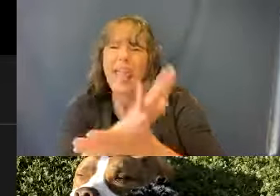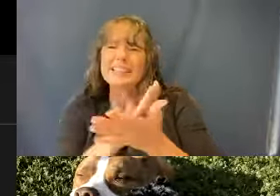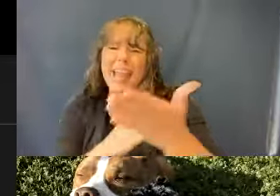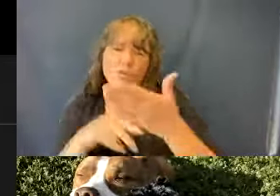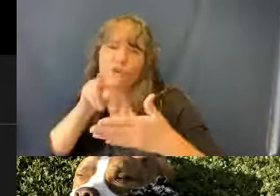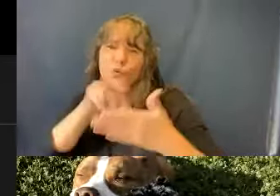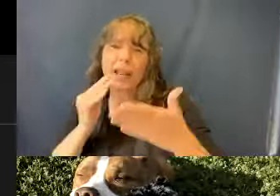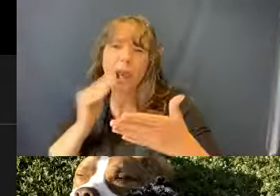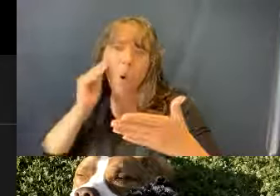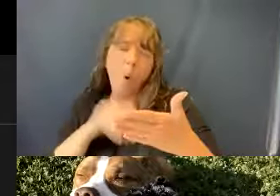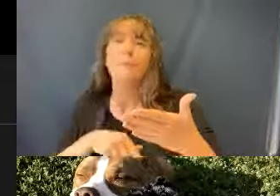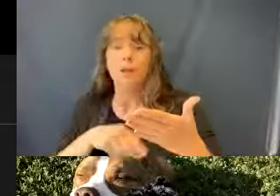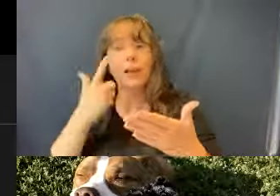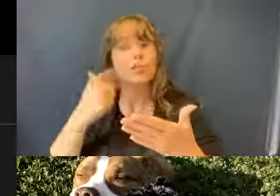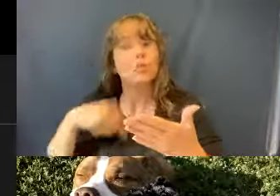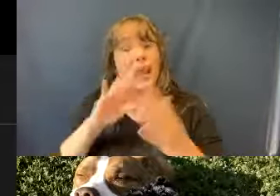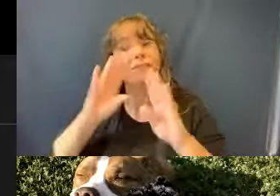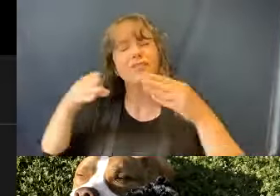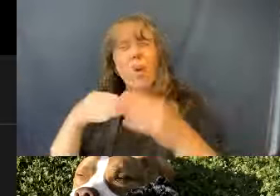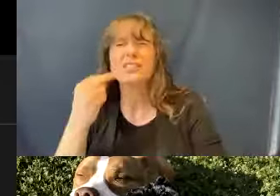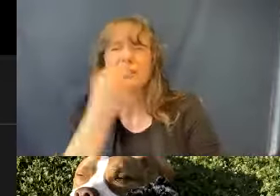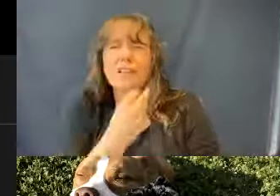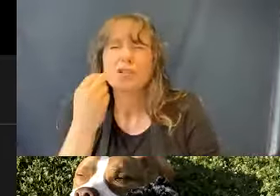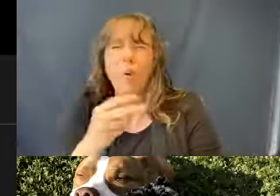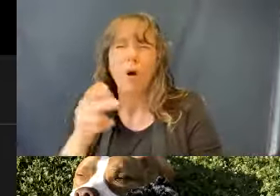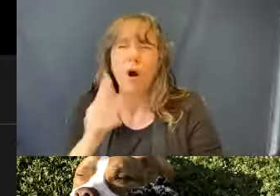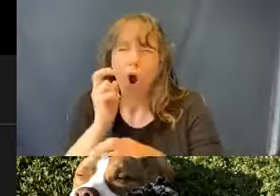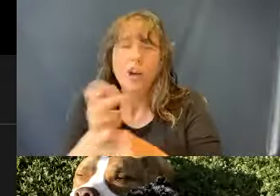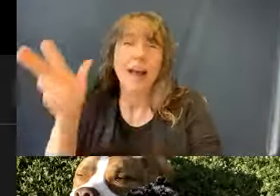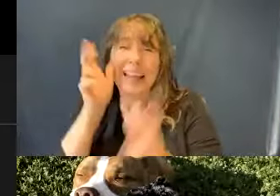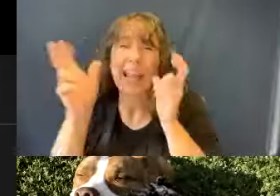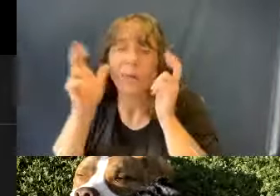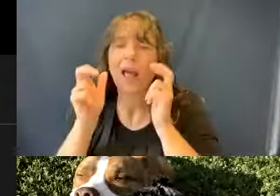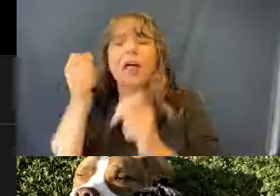we have to focus so hard on hearing that sometimes the comprehension and understanding what you're